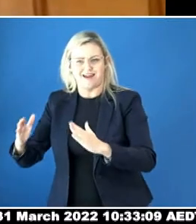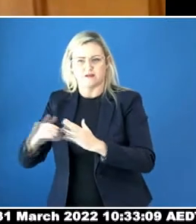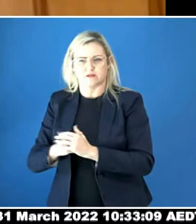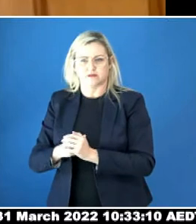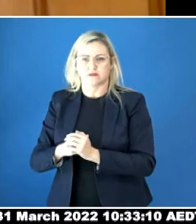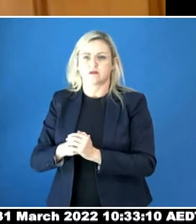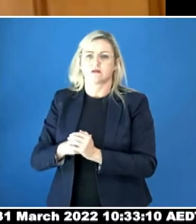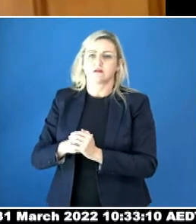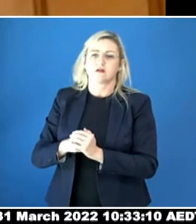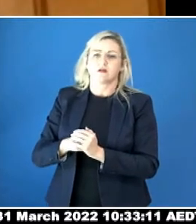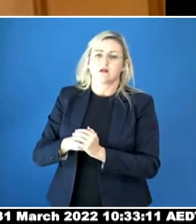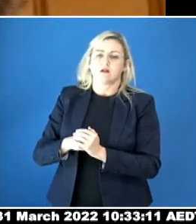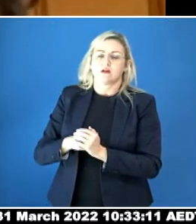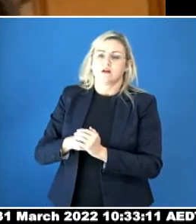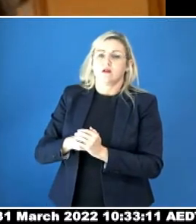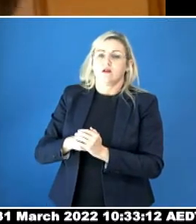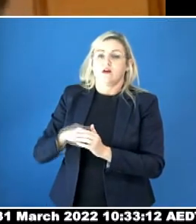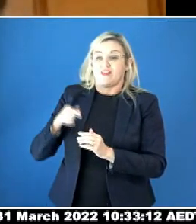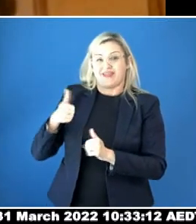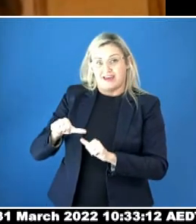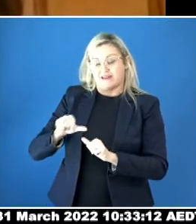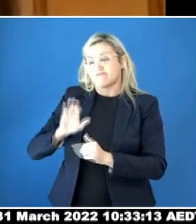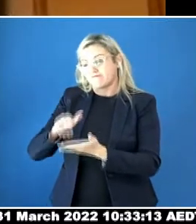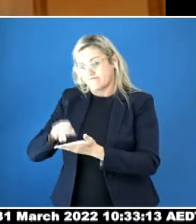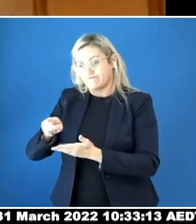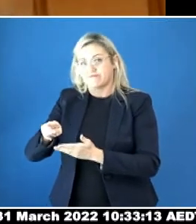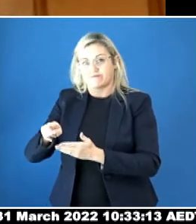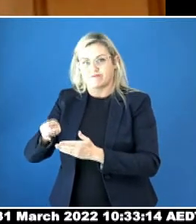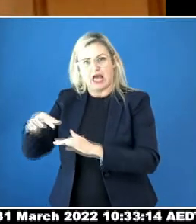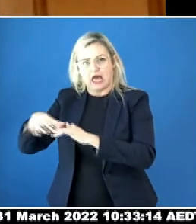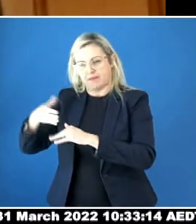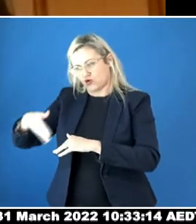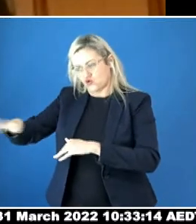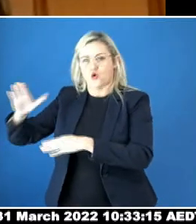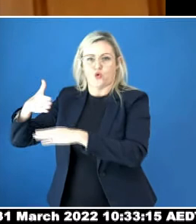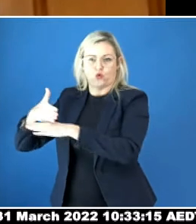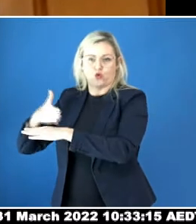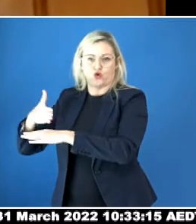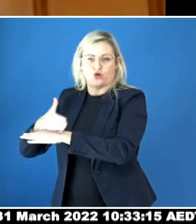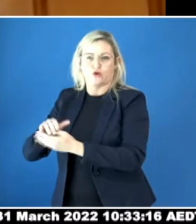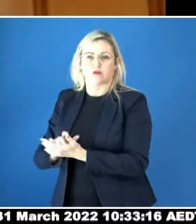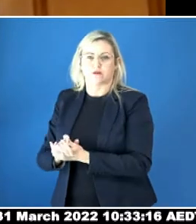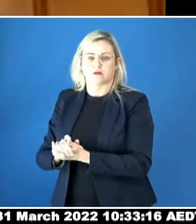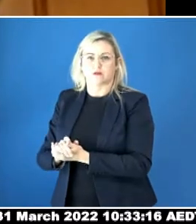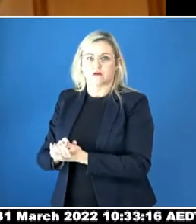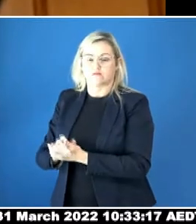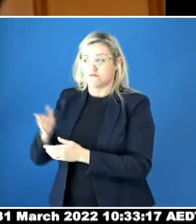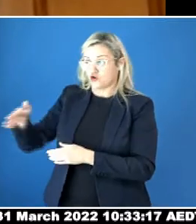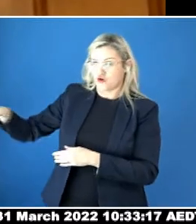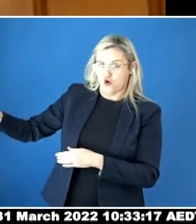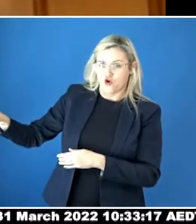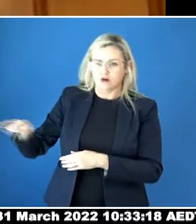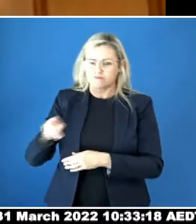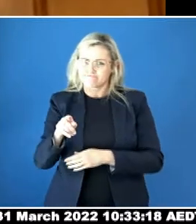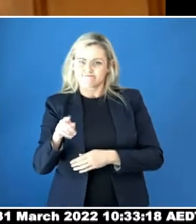and then he's meant to go for work, right, and one of the staff says, "Oh, he's been